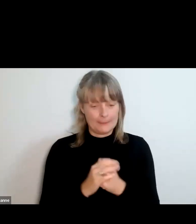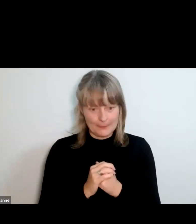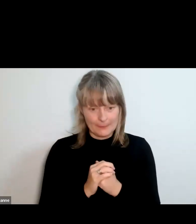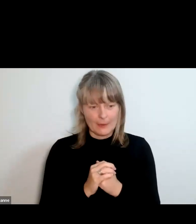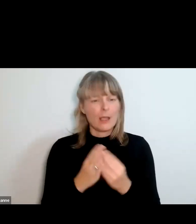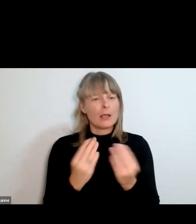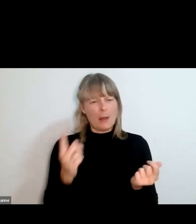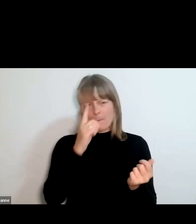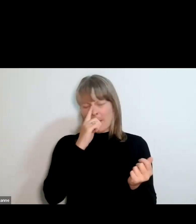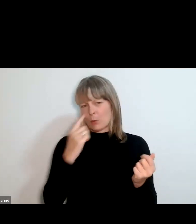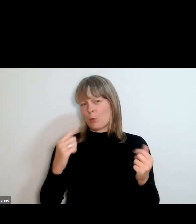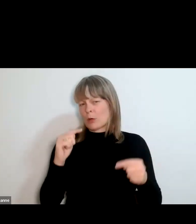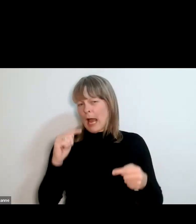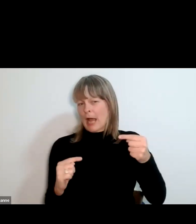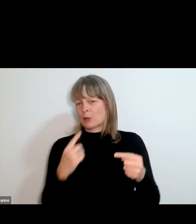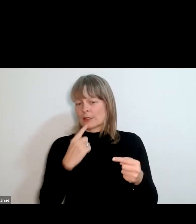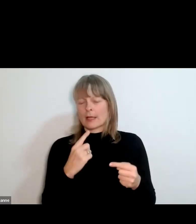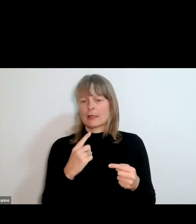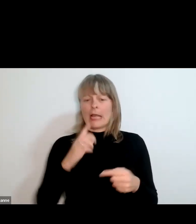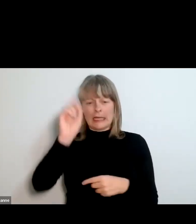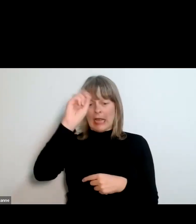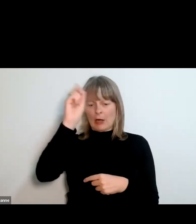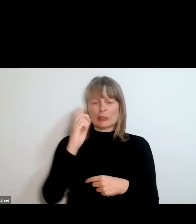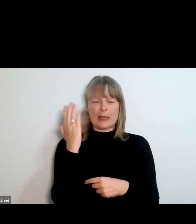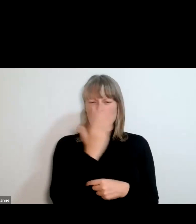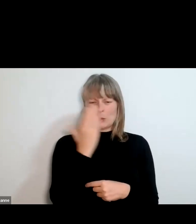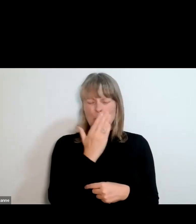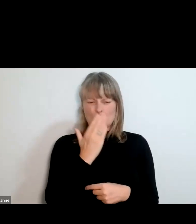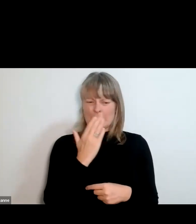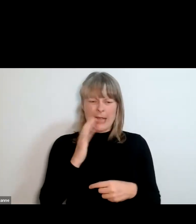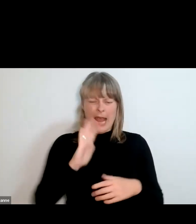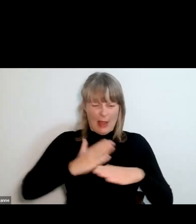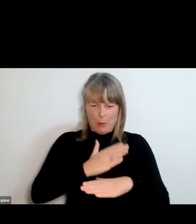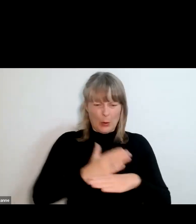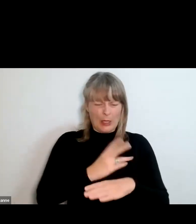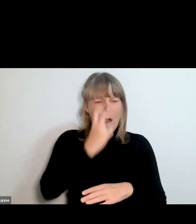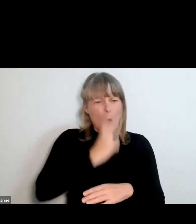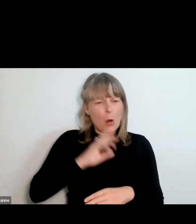budget speech as we thought this would be a good time for thinking about how we want